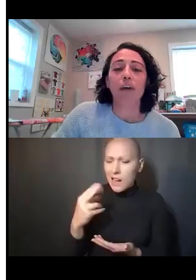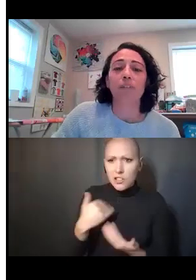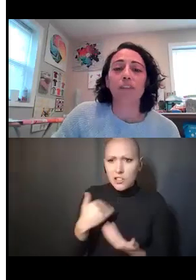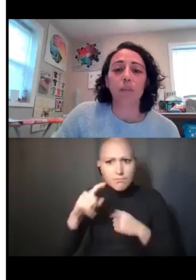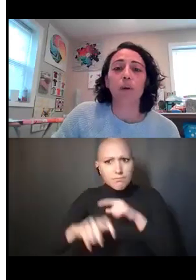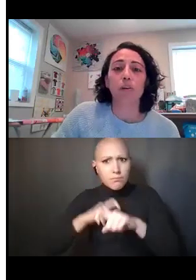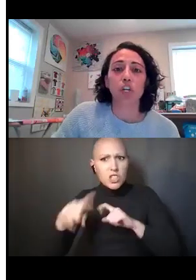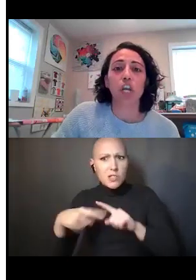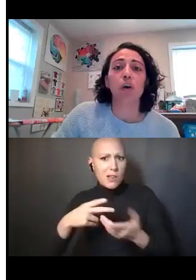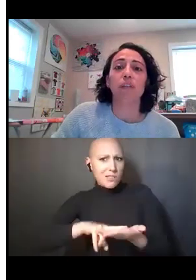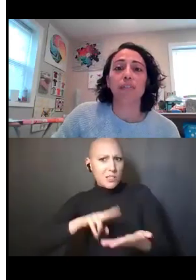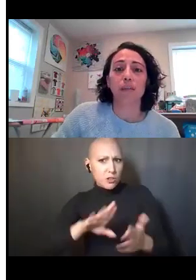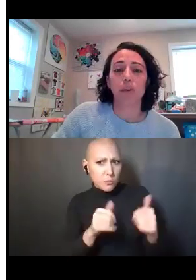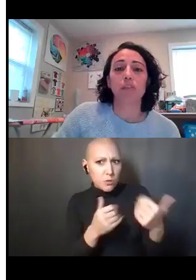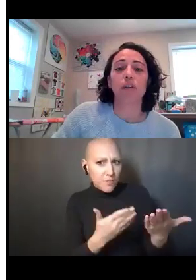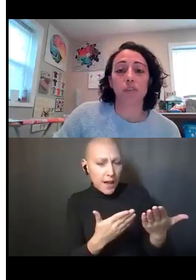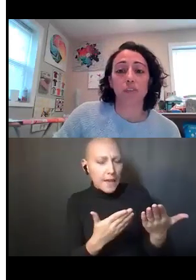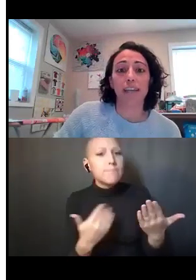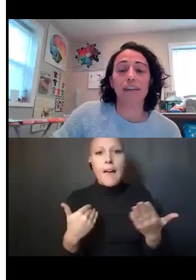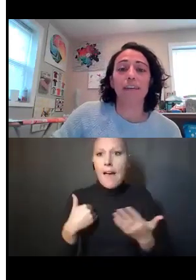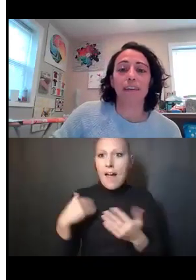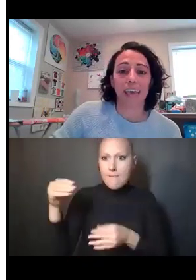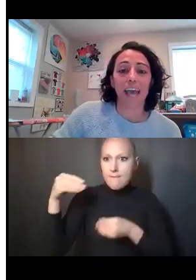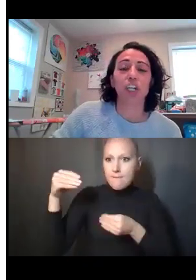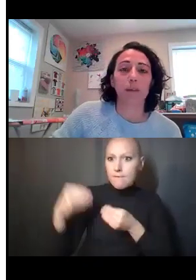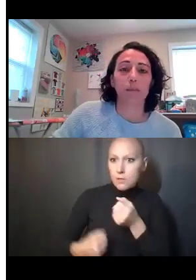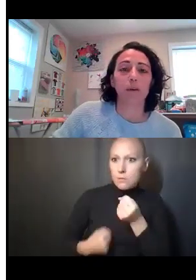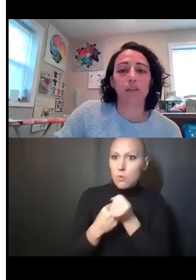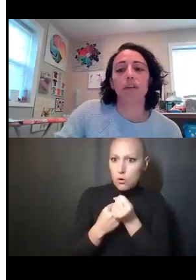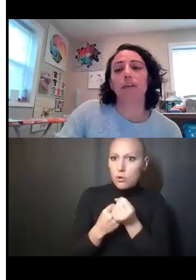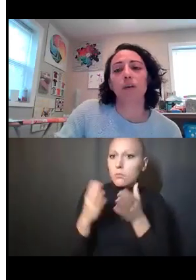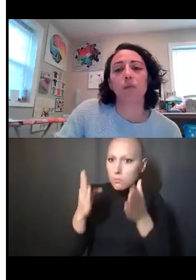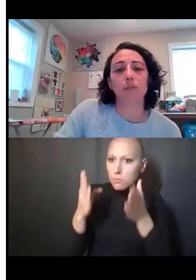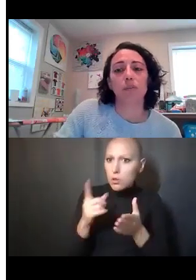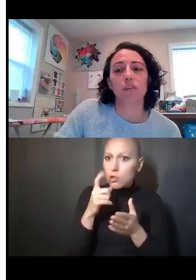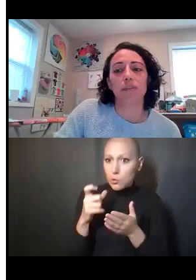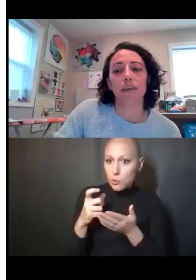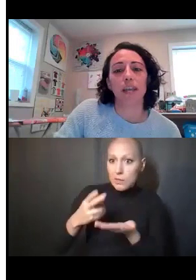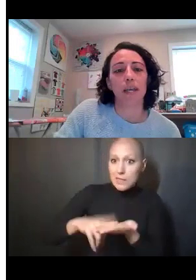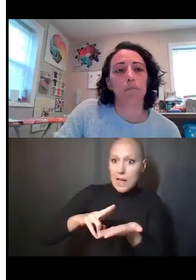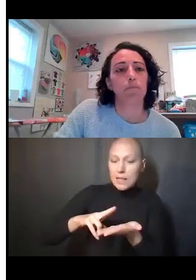you have the support to show that the person who signed it is actually the person who was supposed to be signing.